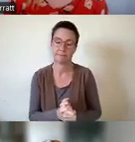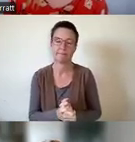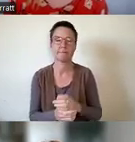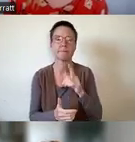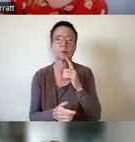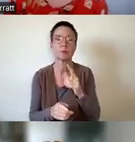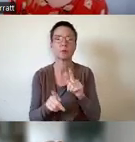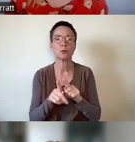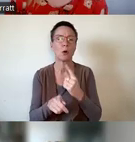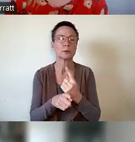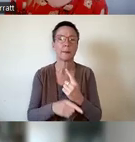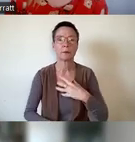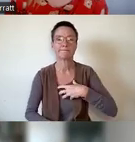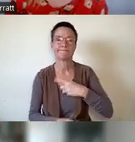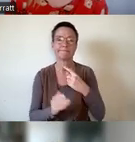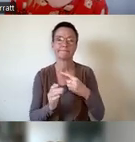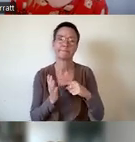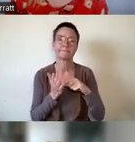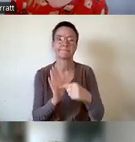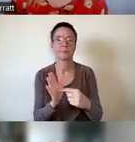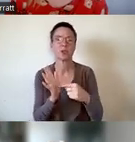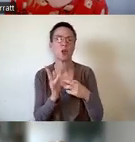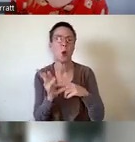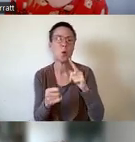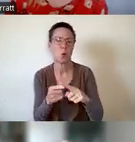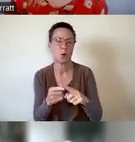Should it always be more businesslike, or is it okay to make it personal